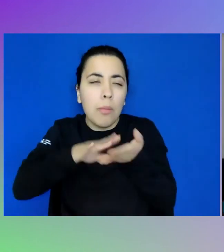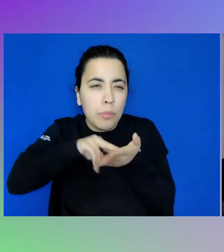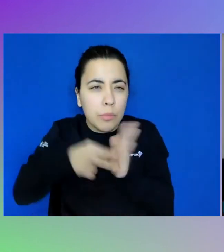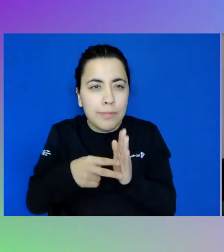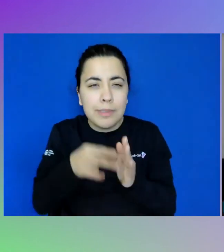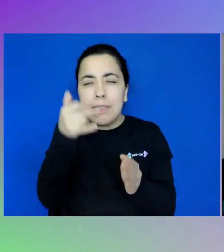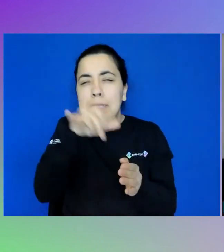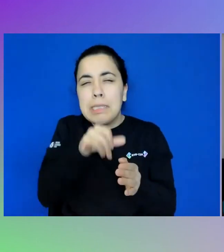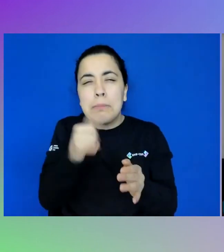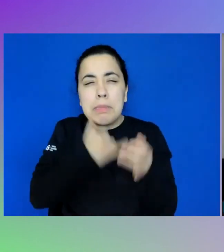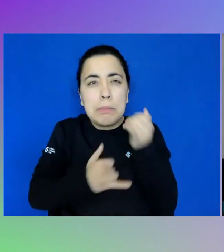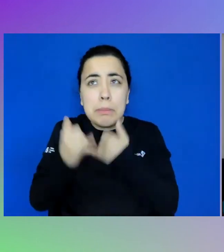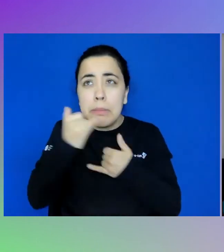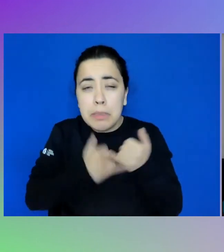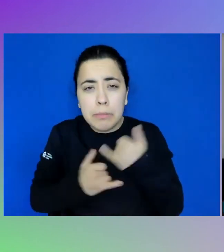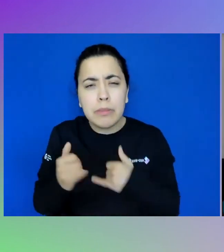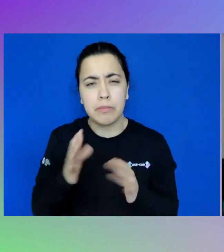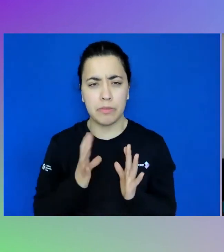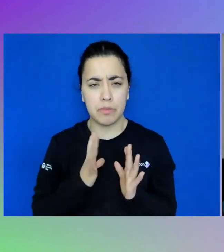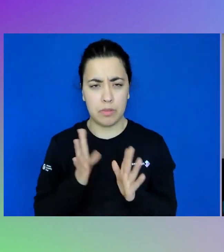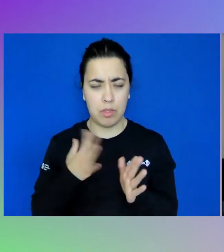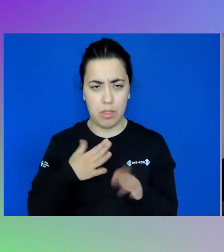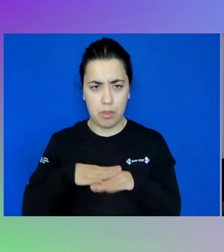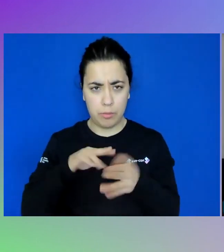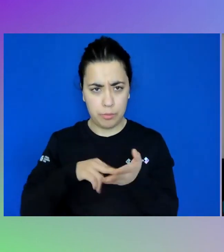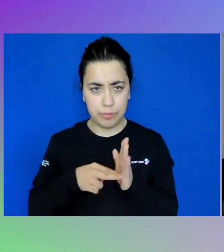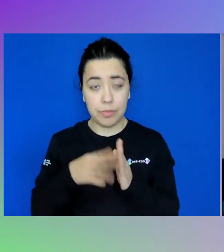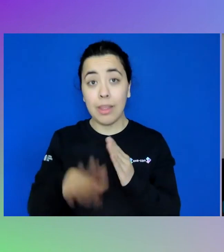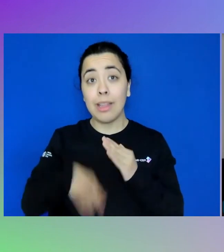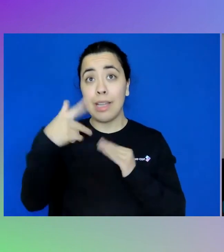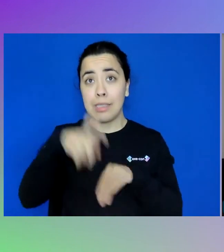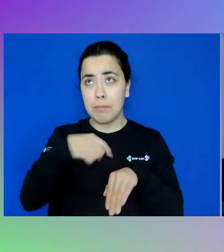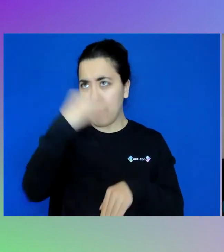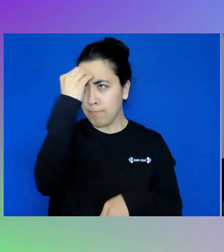um, but the next time I'm going to write that code, I will